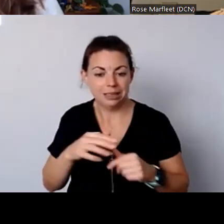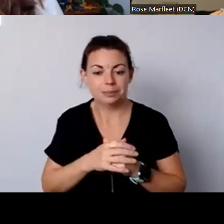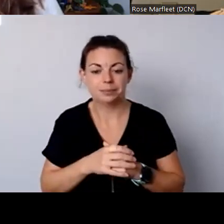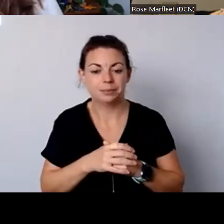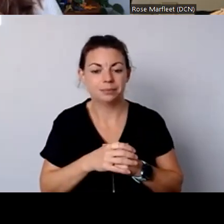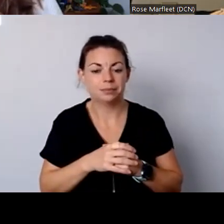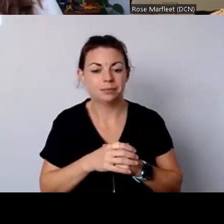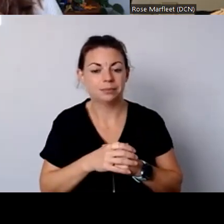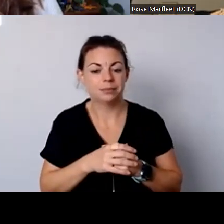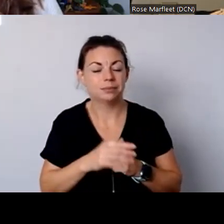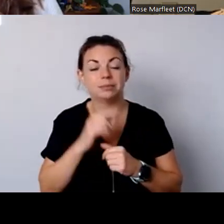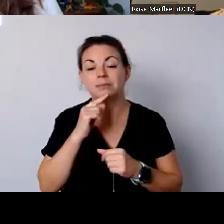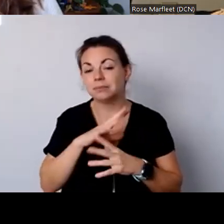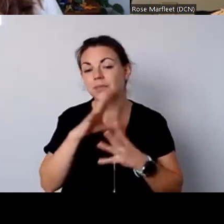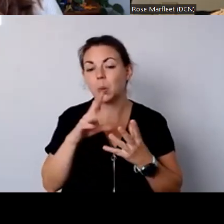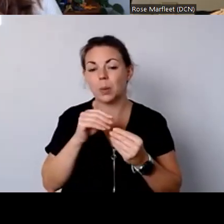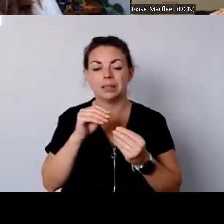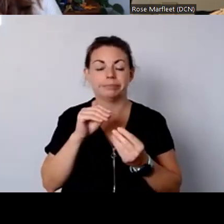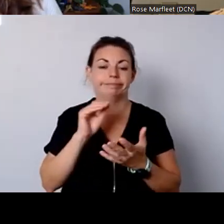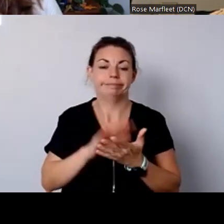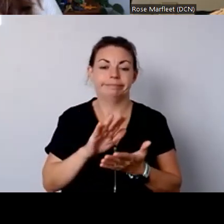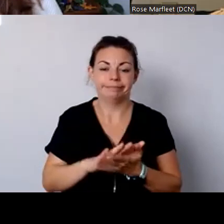so don't worry about trying to copy them all down.